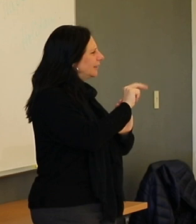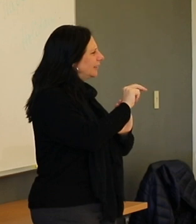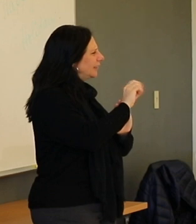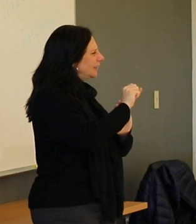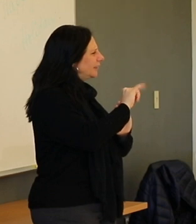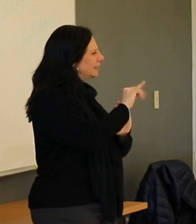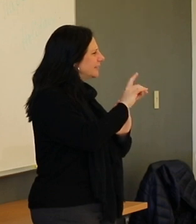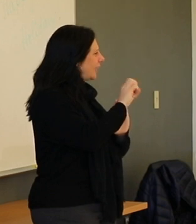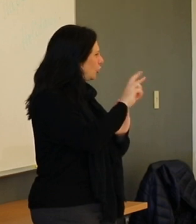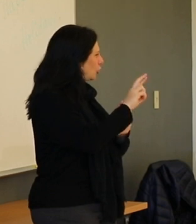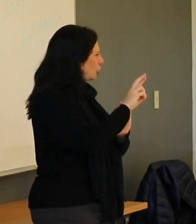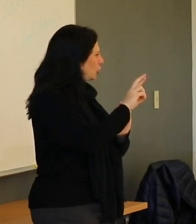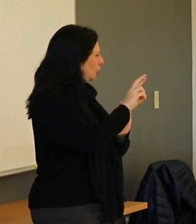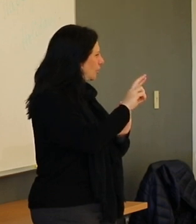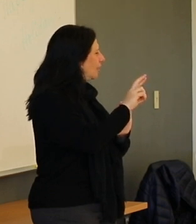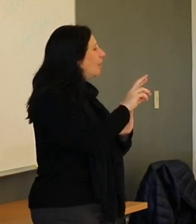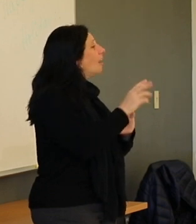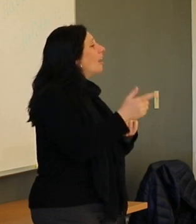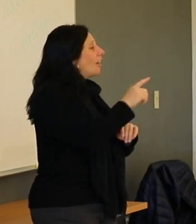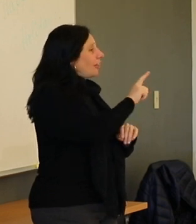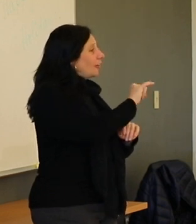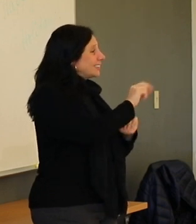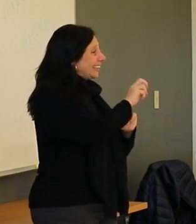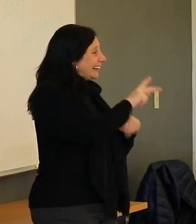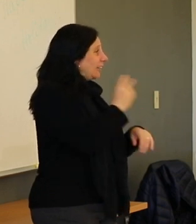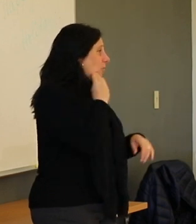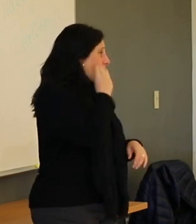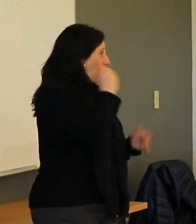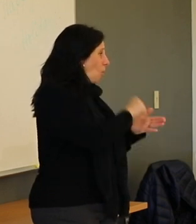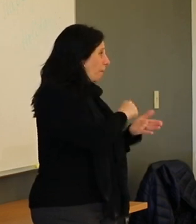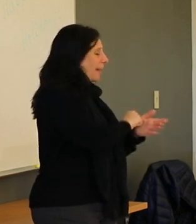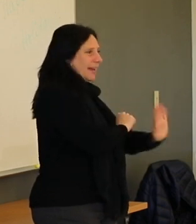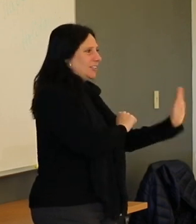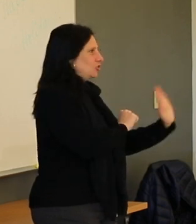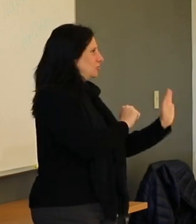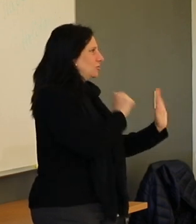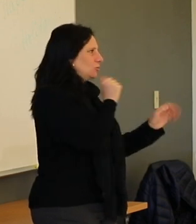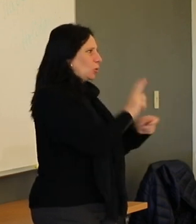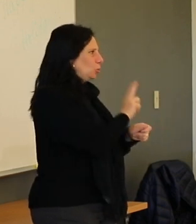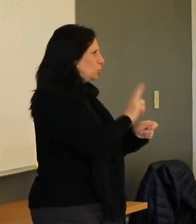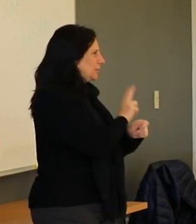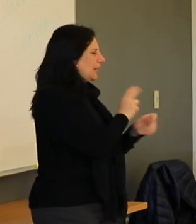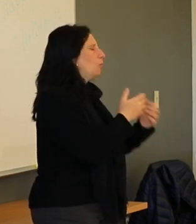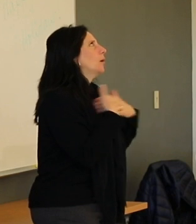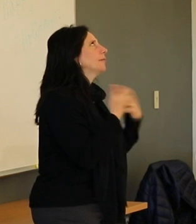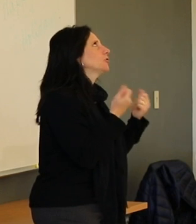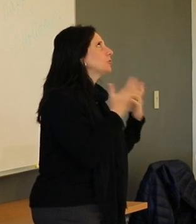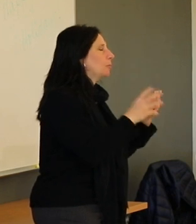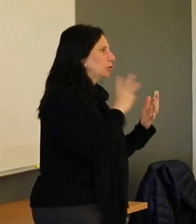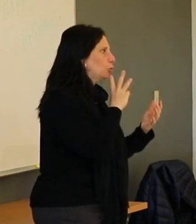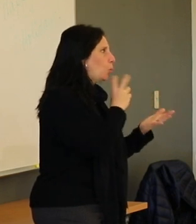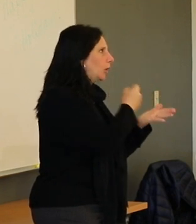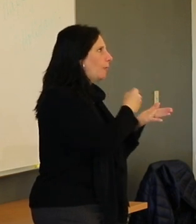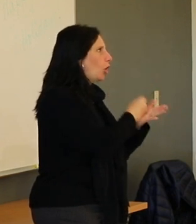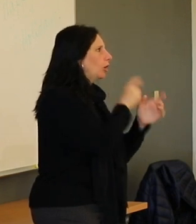Don't use the link on the homepage. That's a different there's lots of watermark stuff and that's not the right thing.